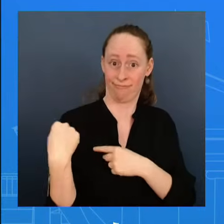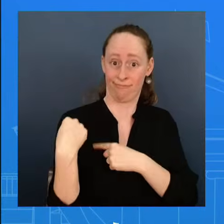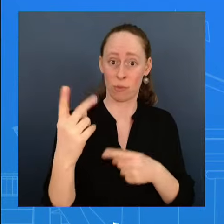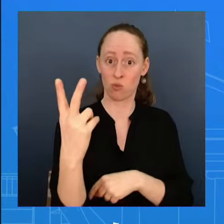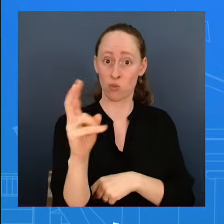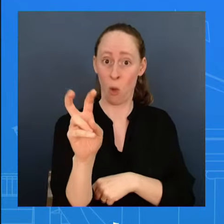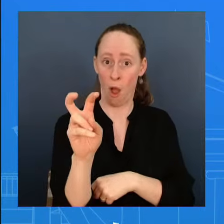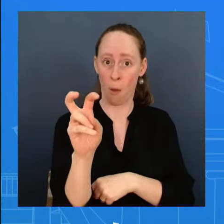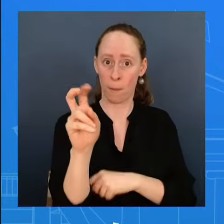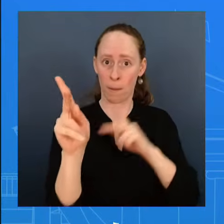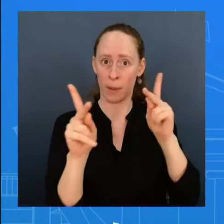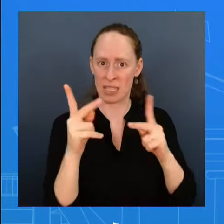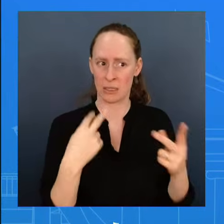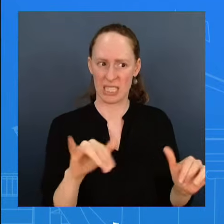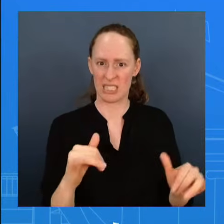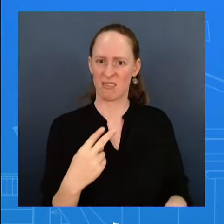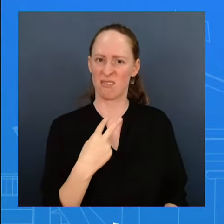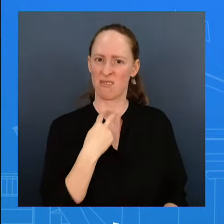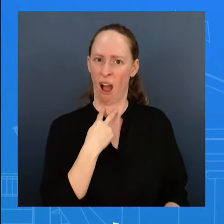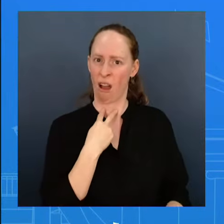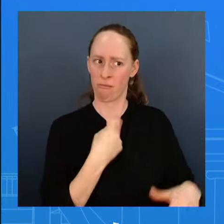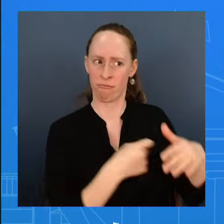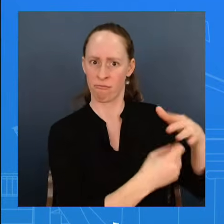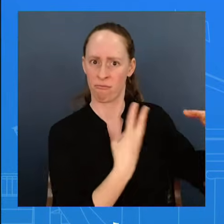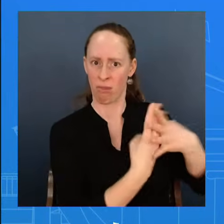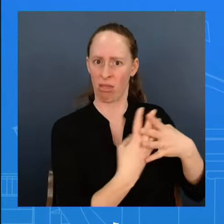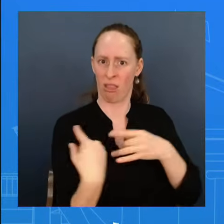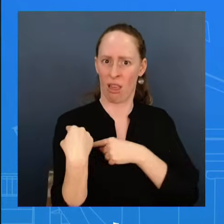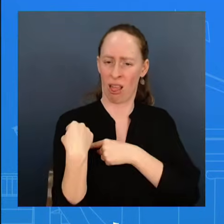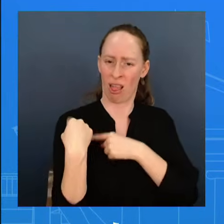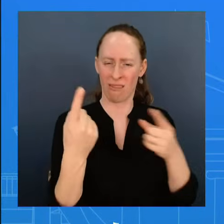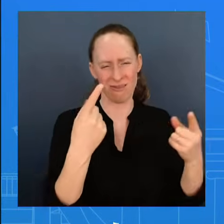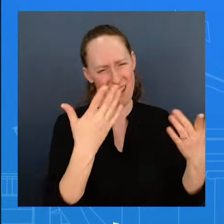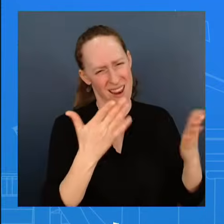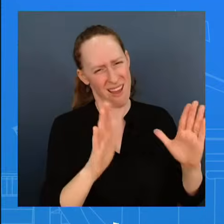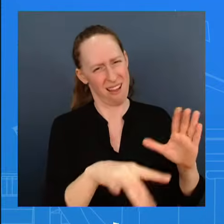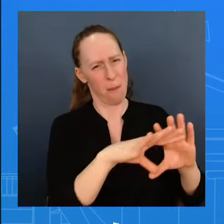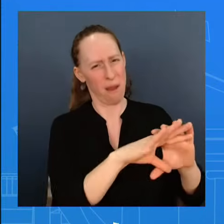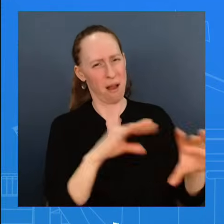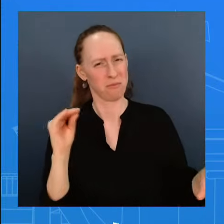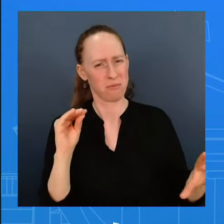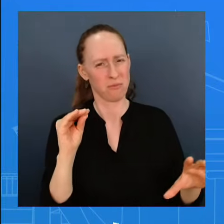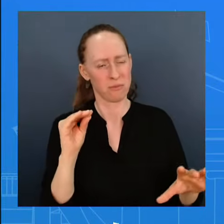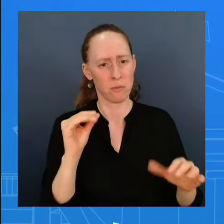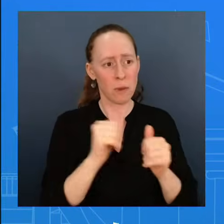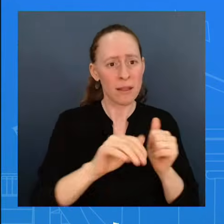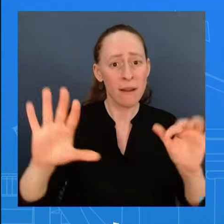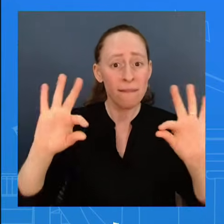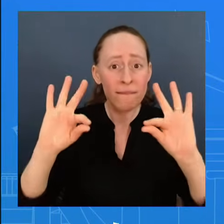to their families, their loved ones. And we have, also, American hostages that are part of that -- part of that --